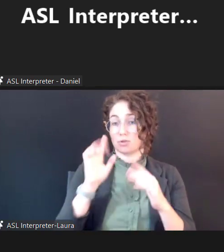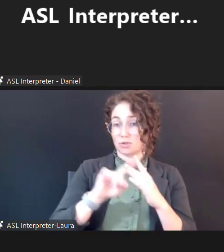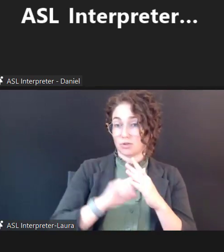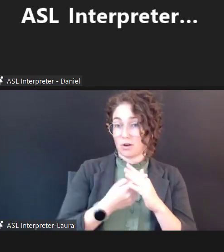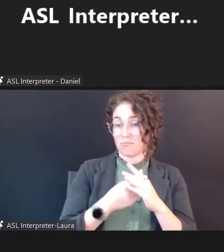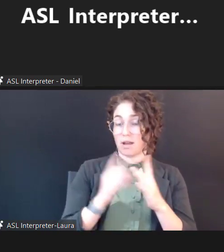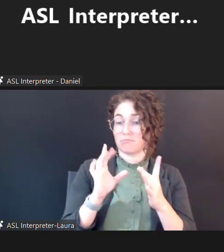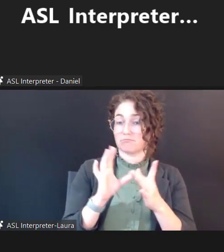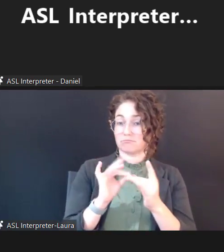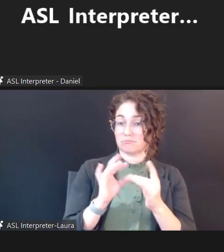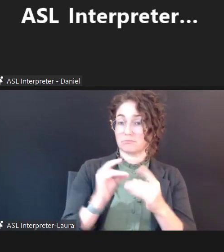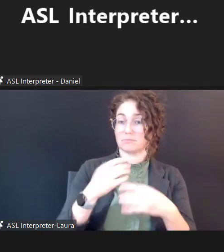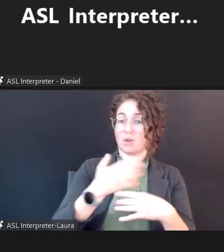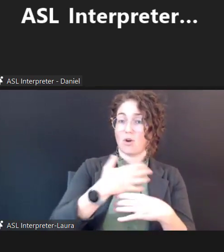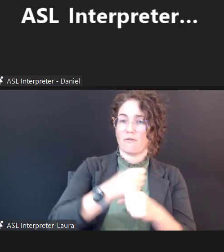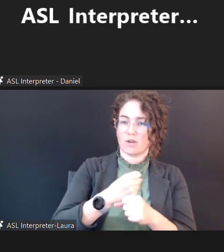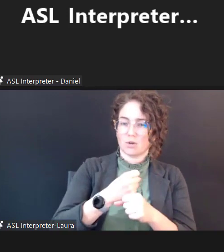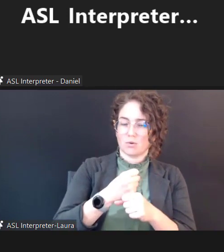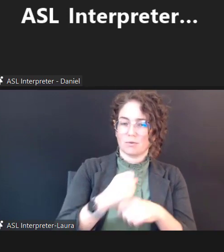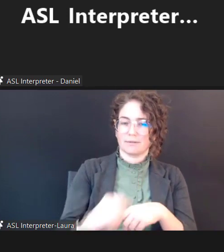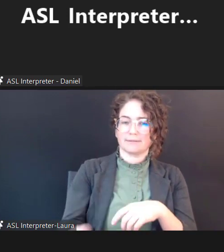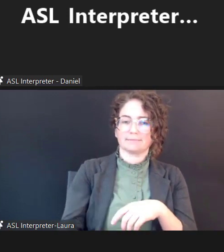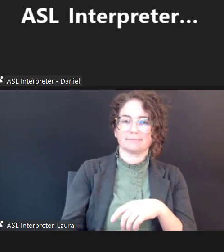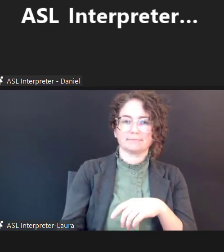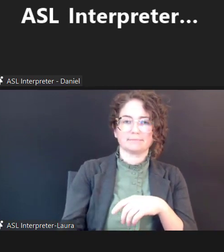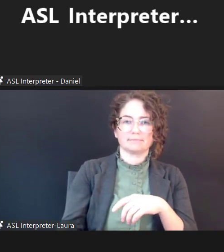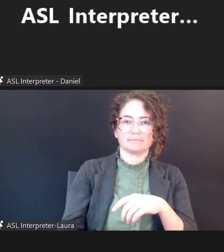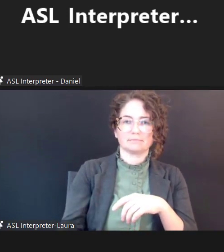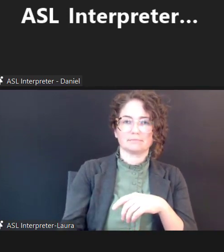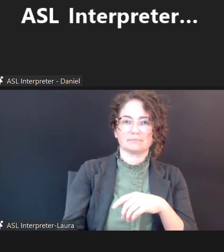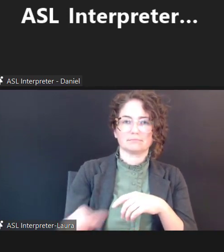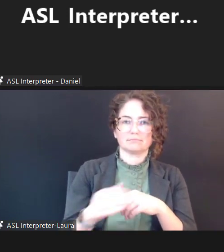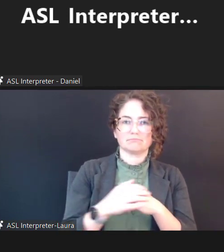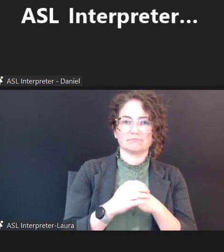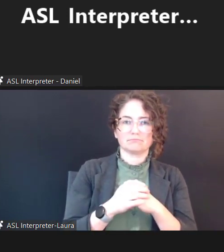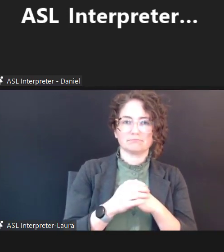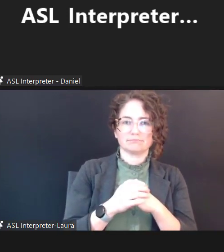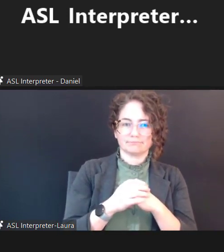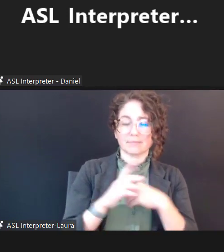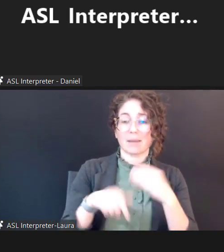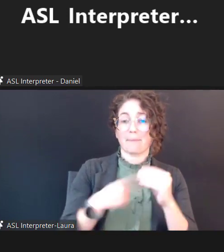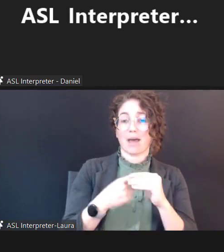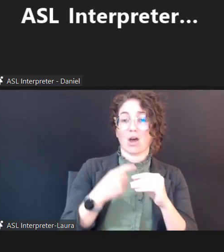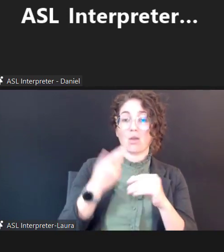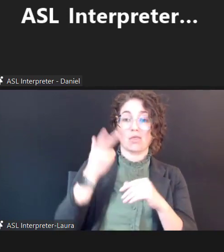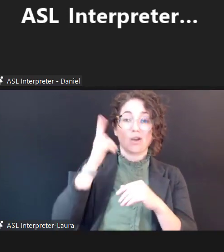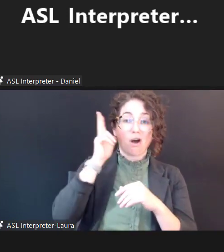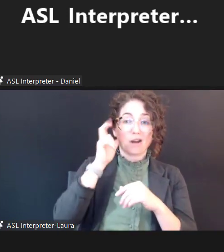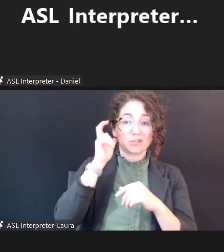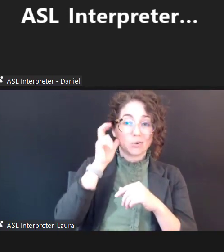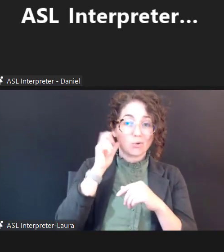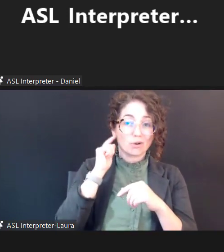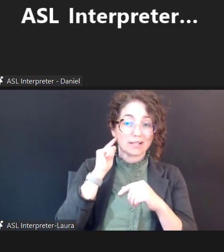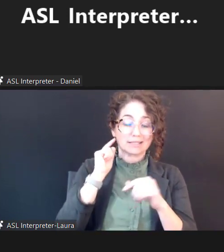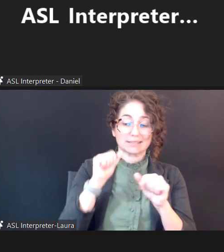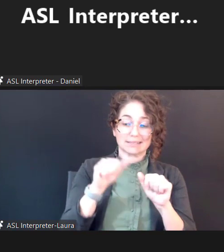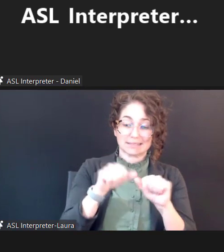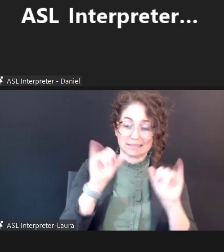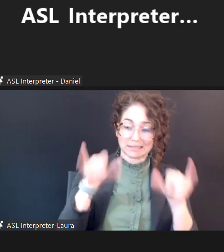We're going to start off by giving you an overview of the auditory system or the hearing system, which will help lay a foundation for